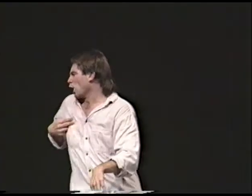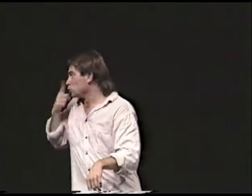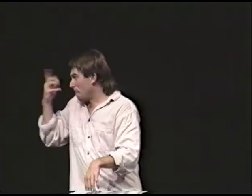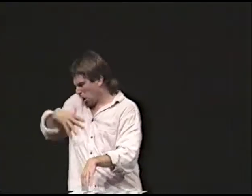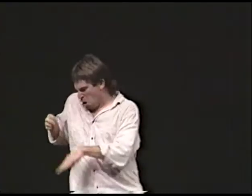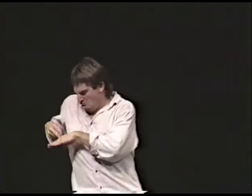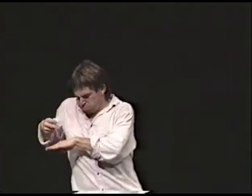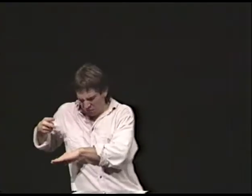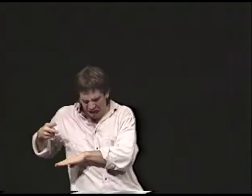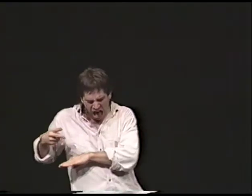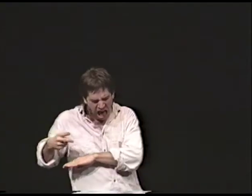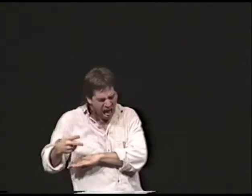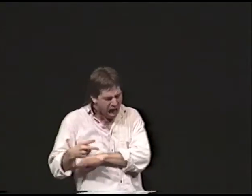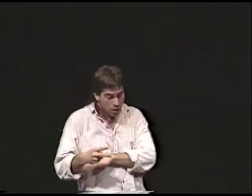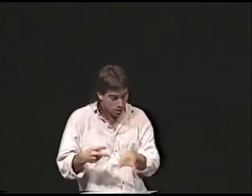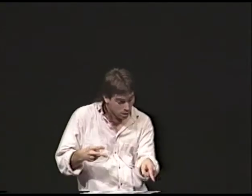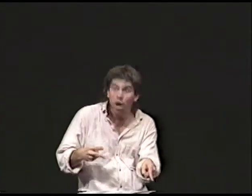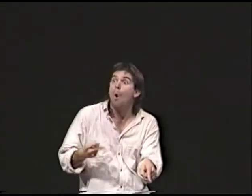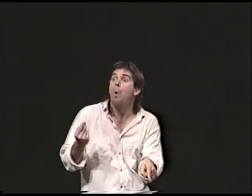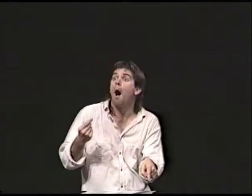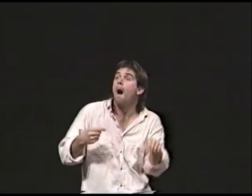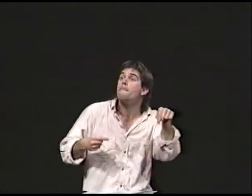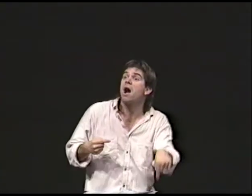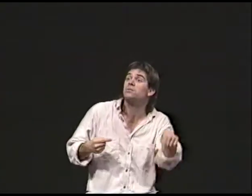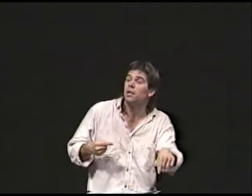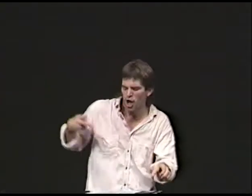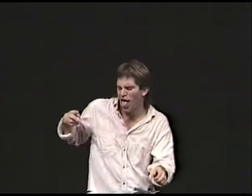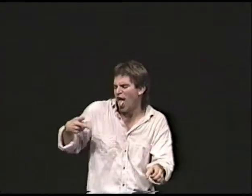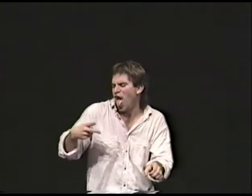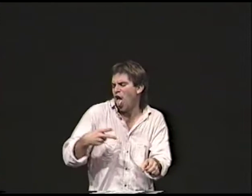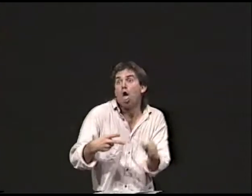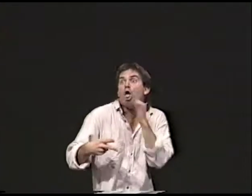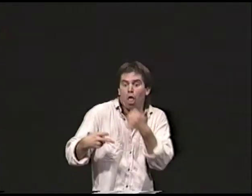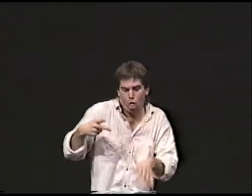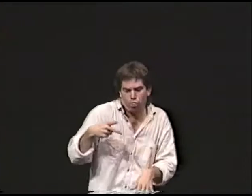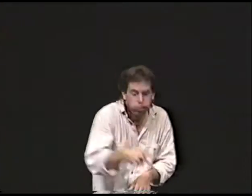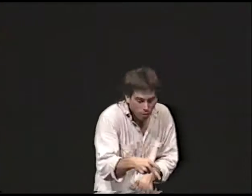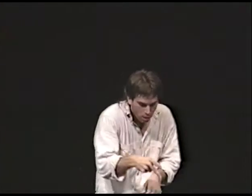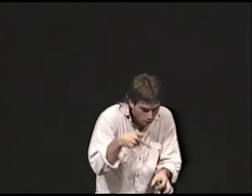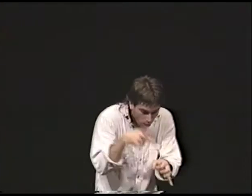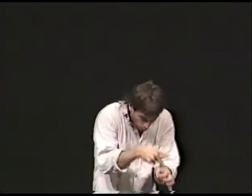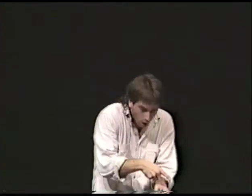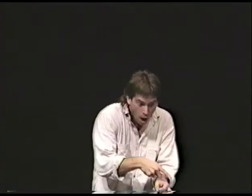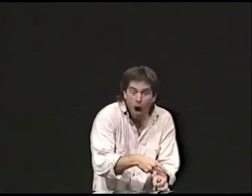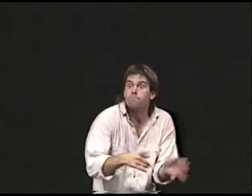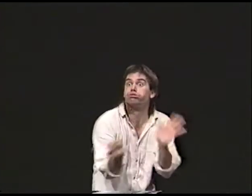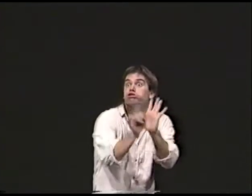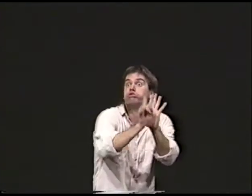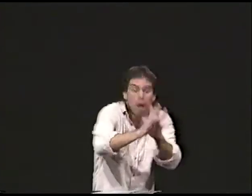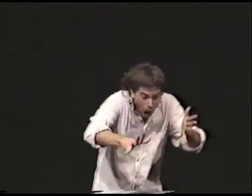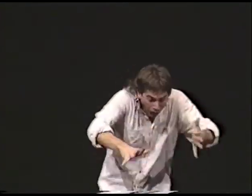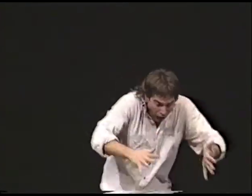He went running in towards home plate, slid in! And then when he did that, he accidentally pushed the button for the sliding sign--